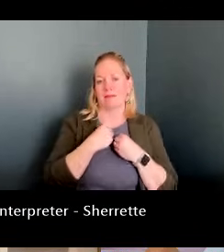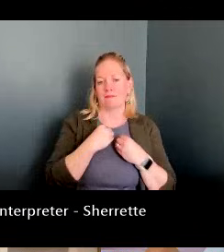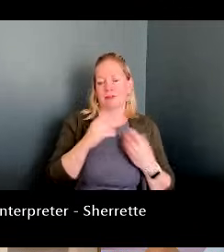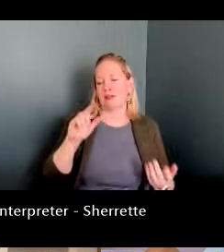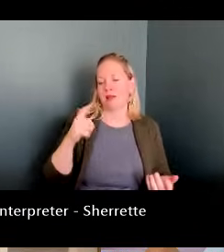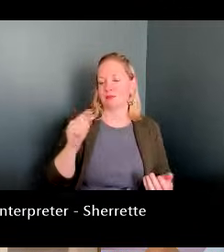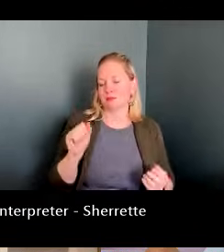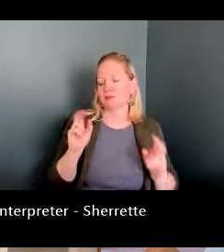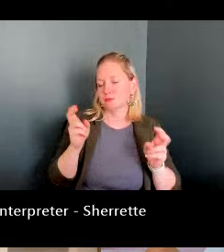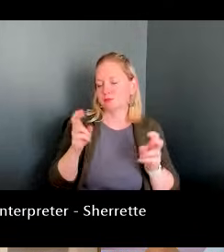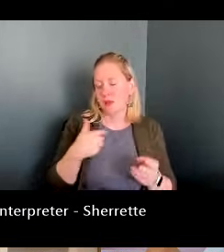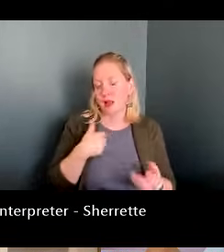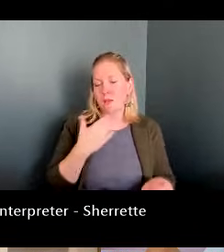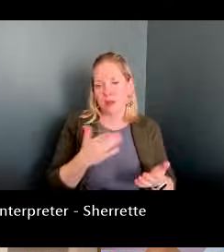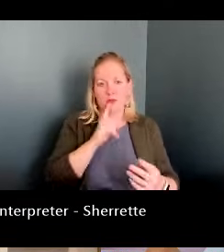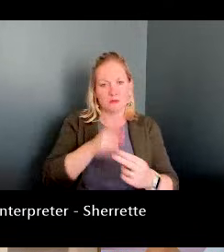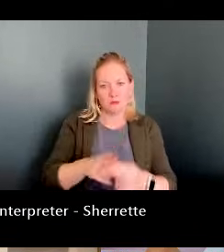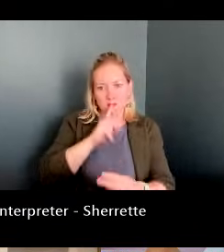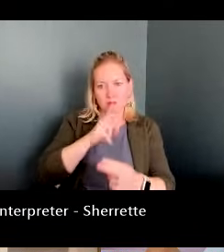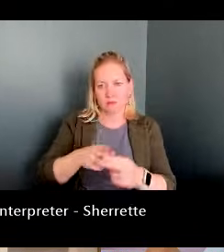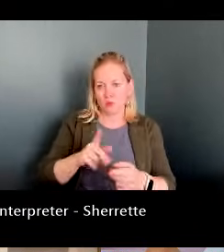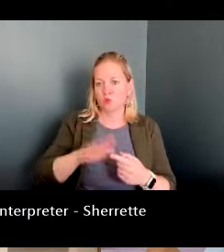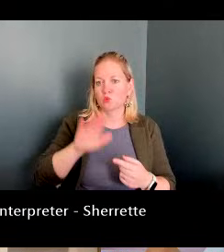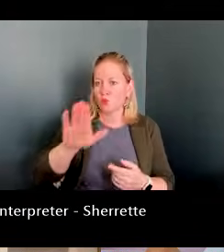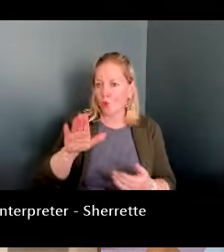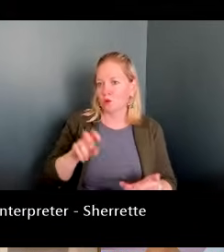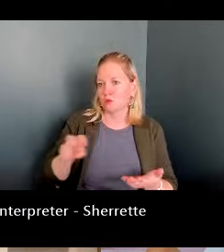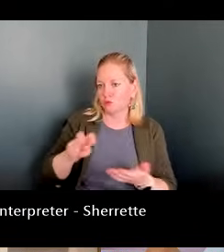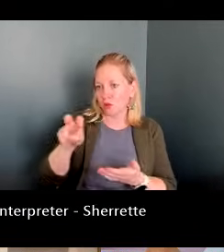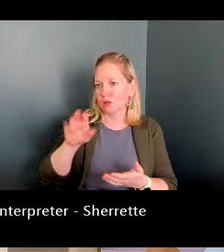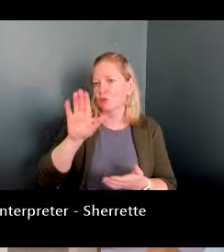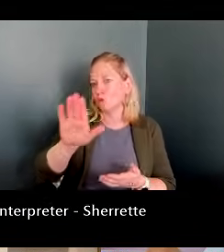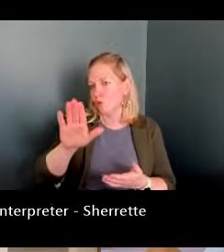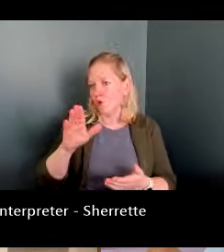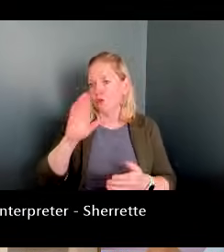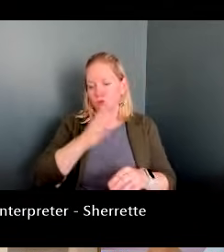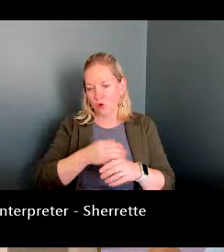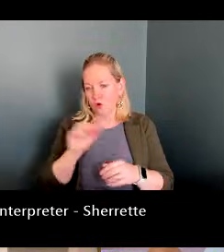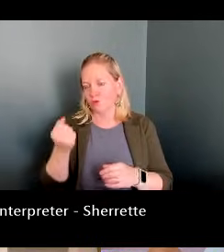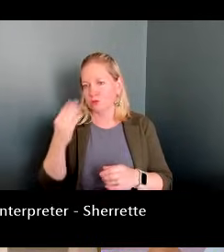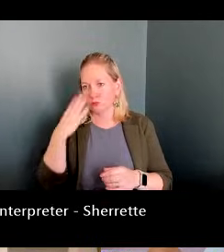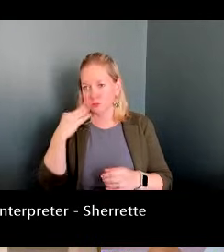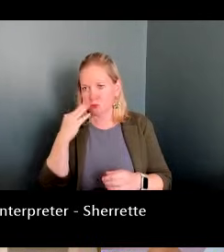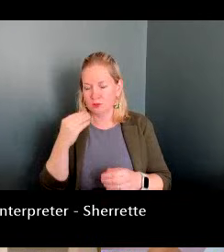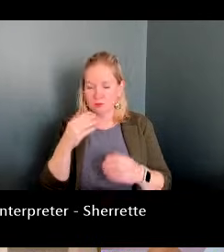And I may refer back to your plight -- yours and your daughter's plight in my talk. Next slide.